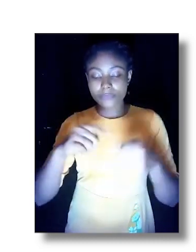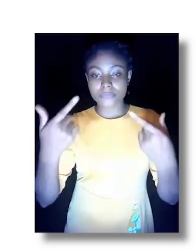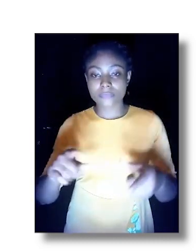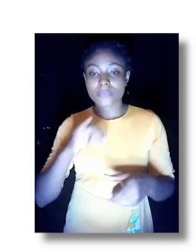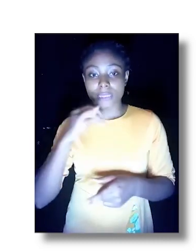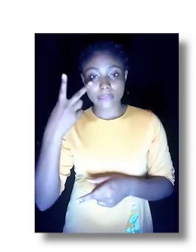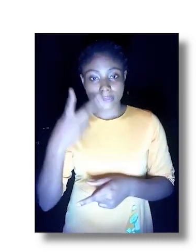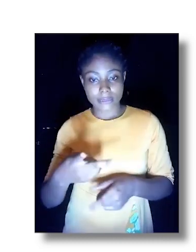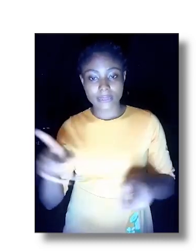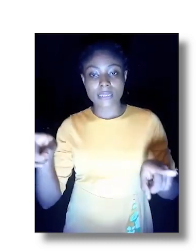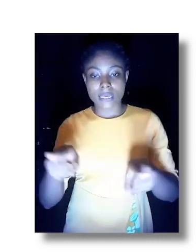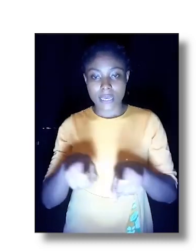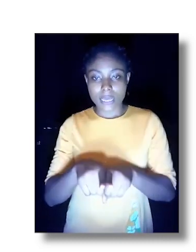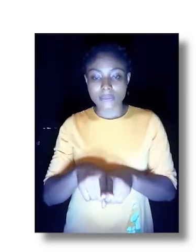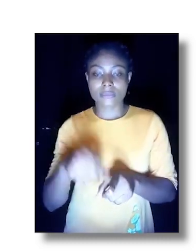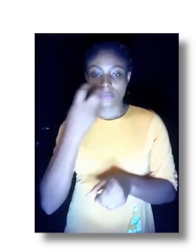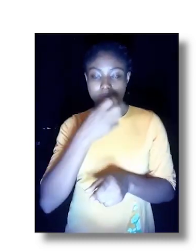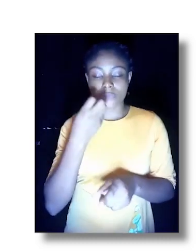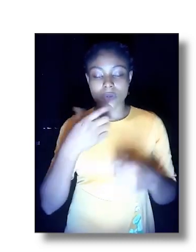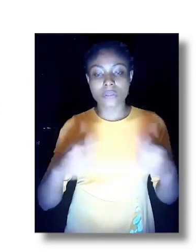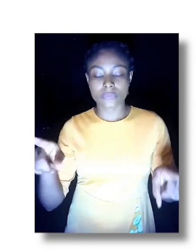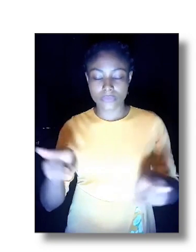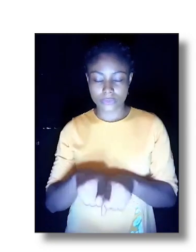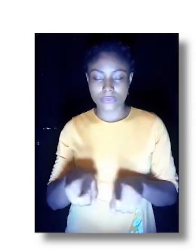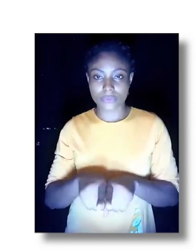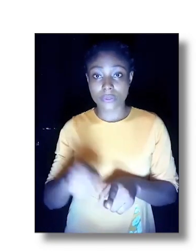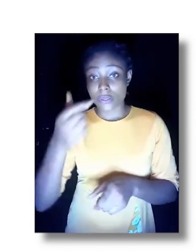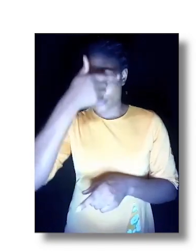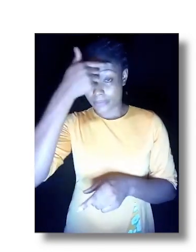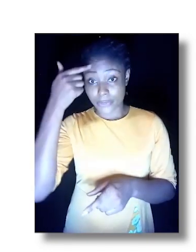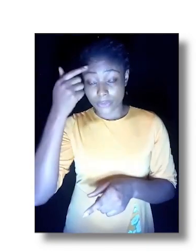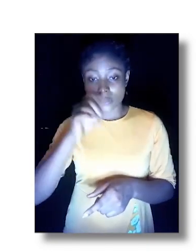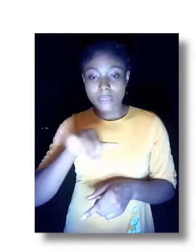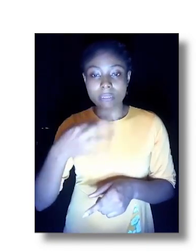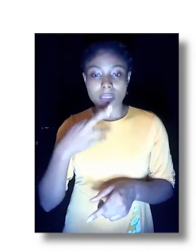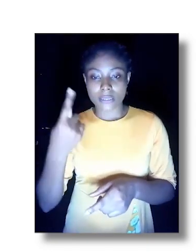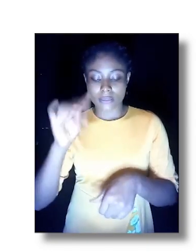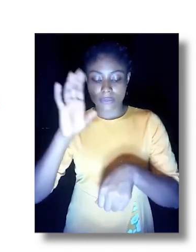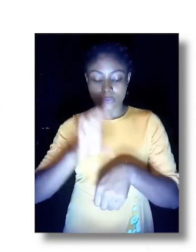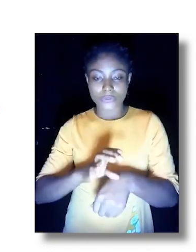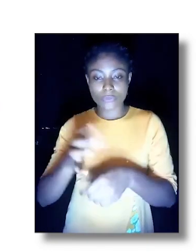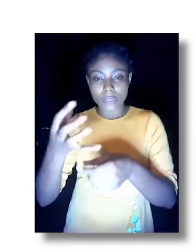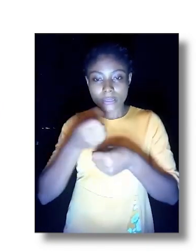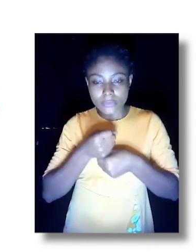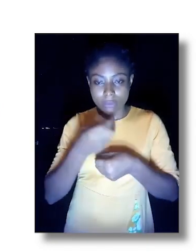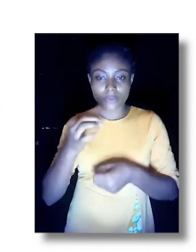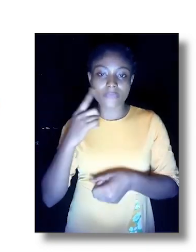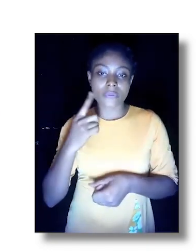languages because they are the cultural heritages of the Deaf people in our communities.